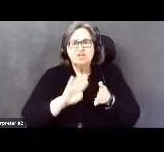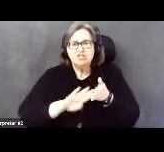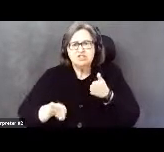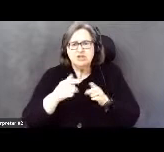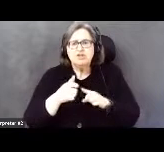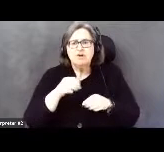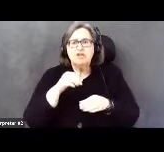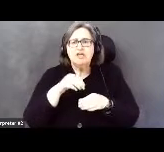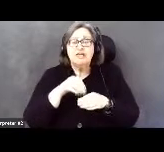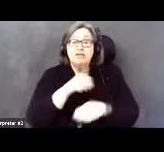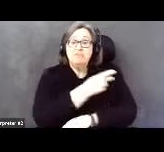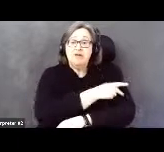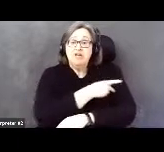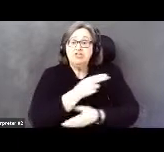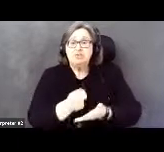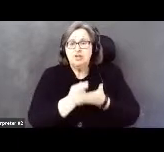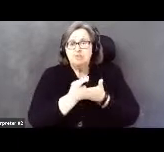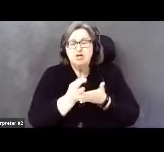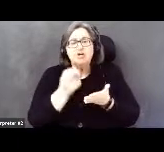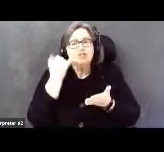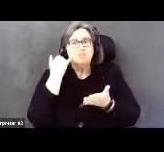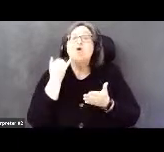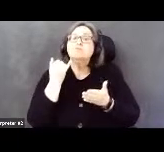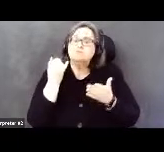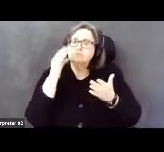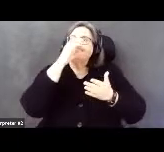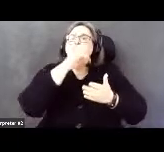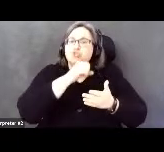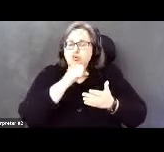rehabilitation. They are more